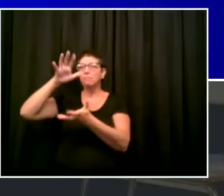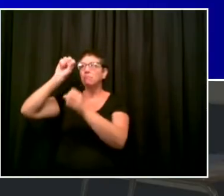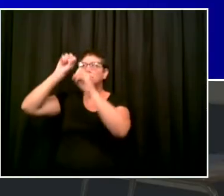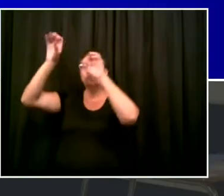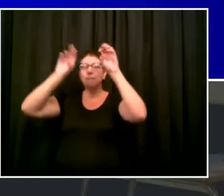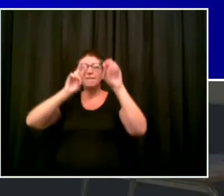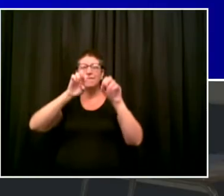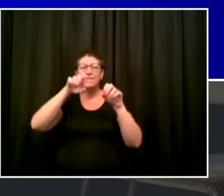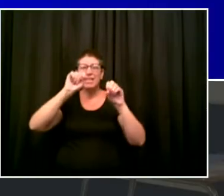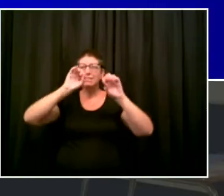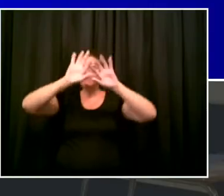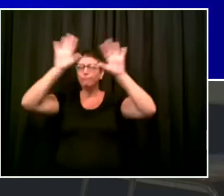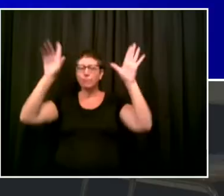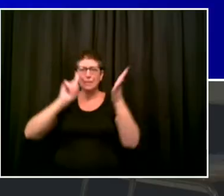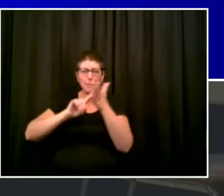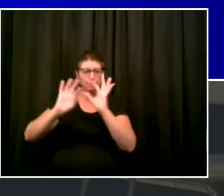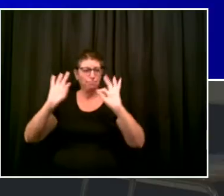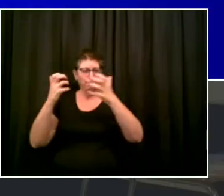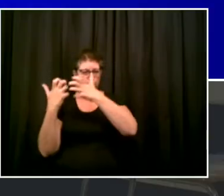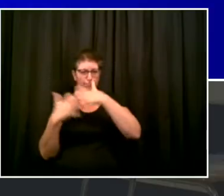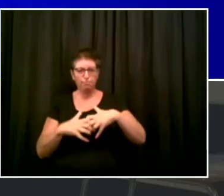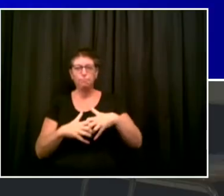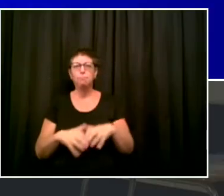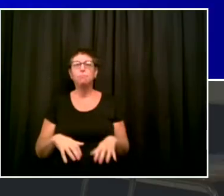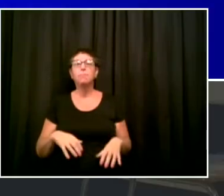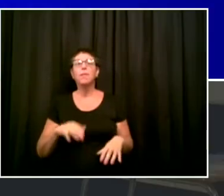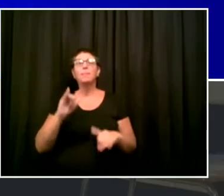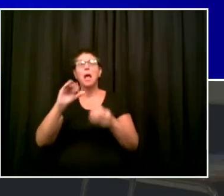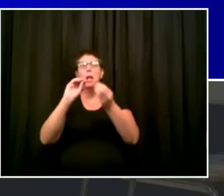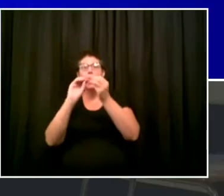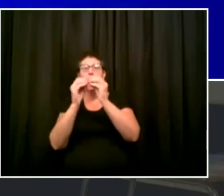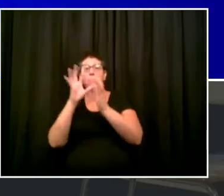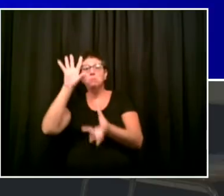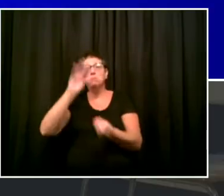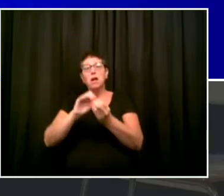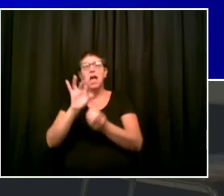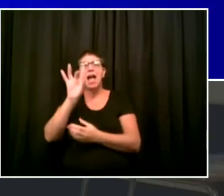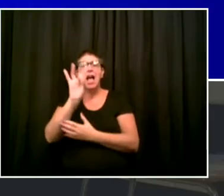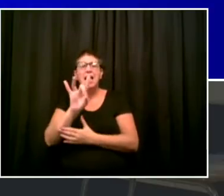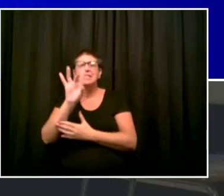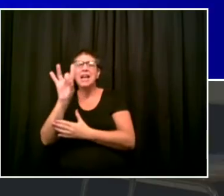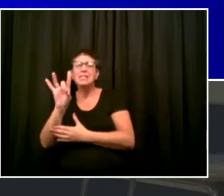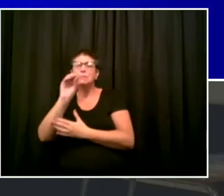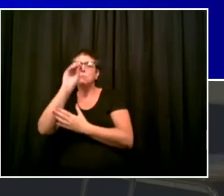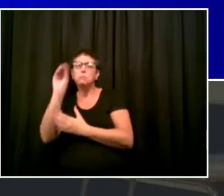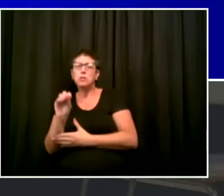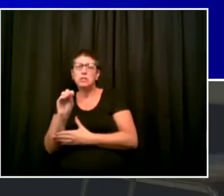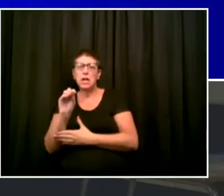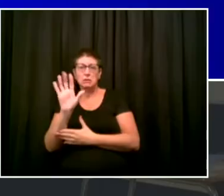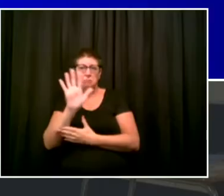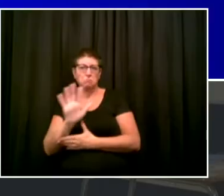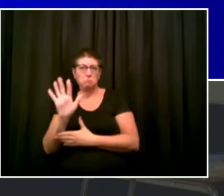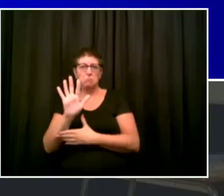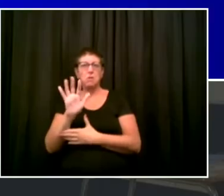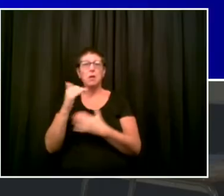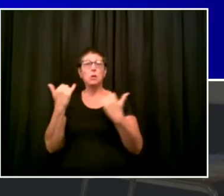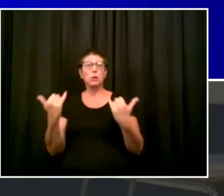AND THAT IS ABOUT 80% OF THE BUILDINGS. WE WILL BE CONTIINUNG THOSE